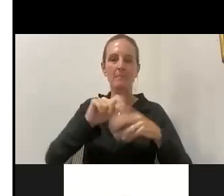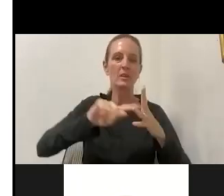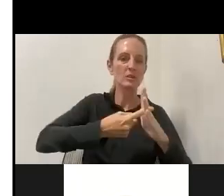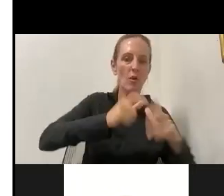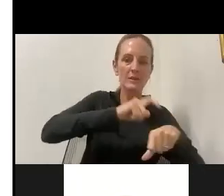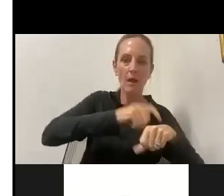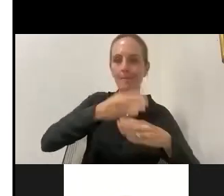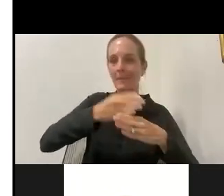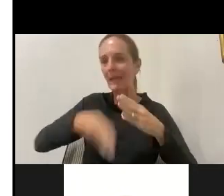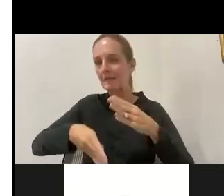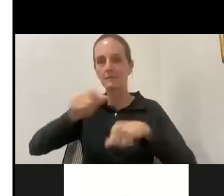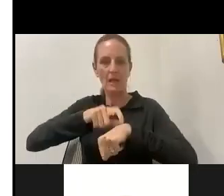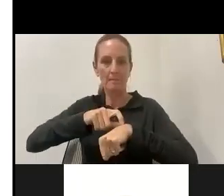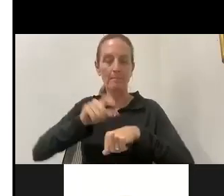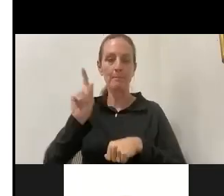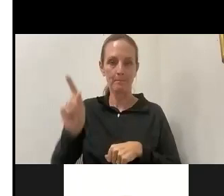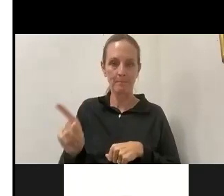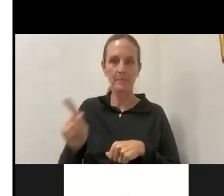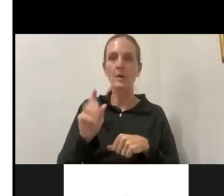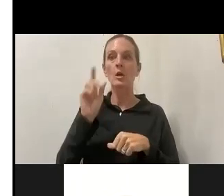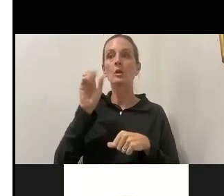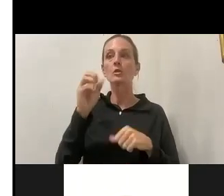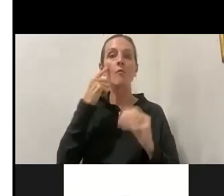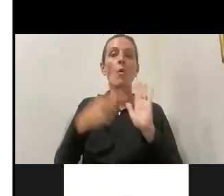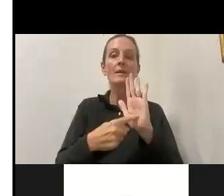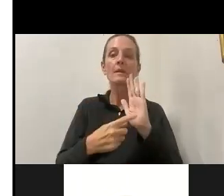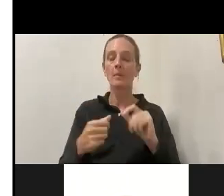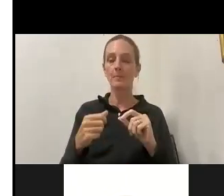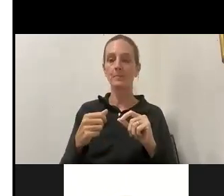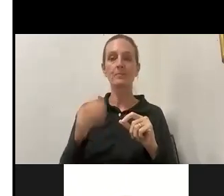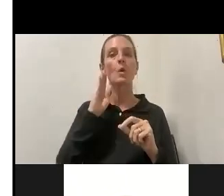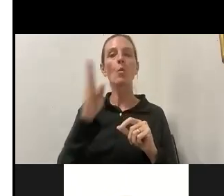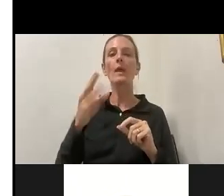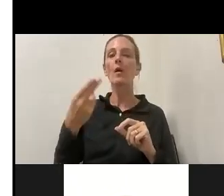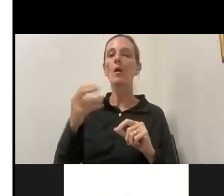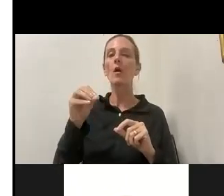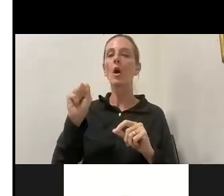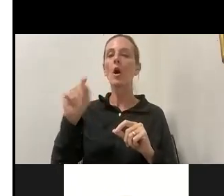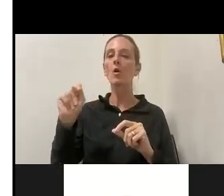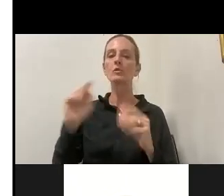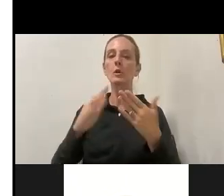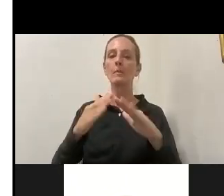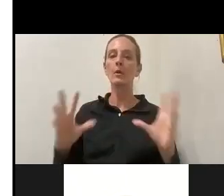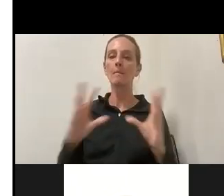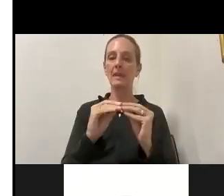So, an example is we will host community meetings to draft the vision and values statement,